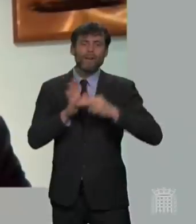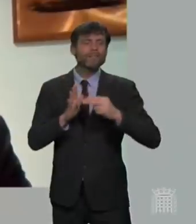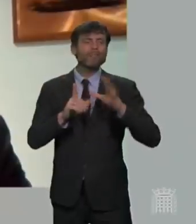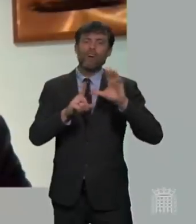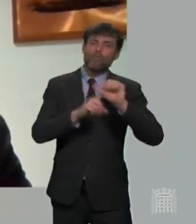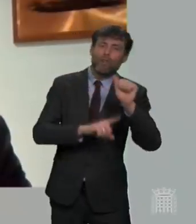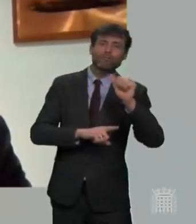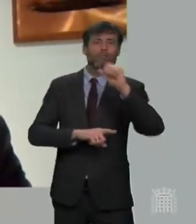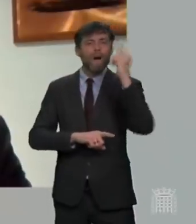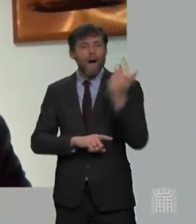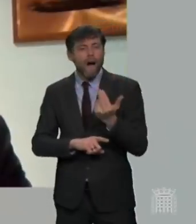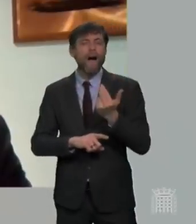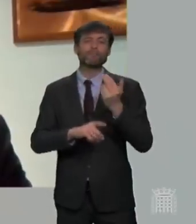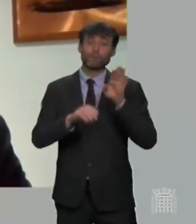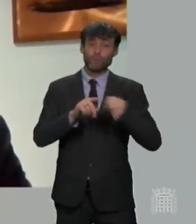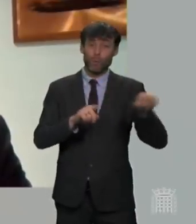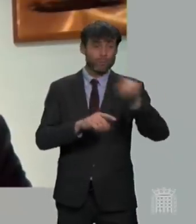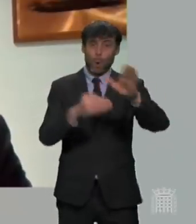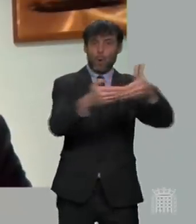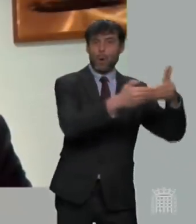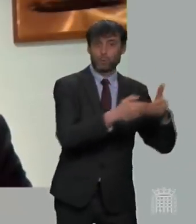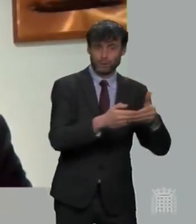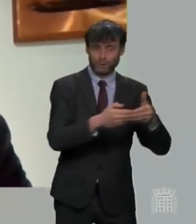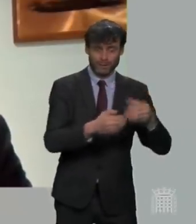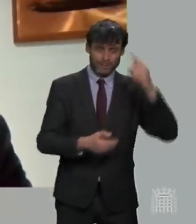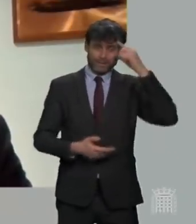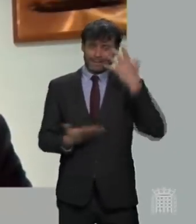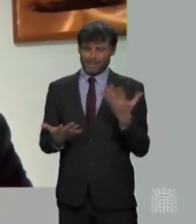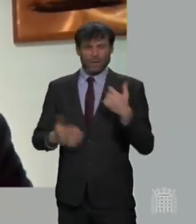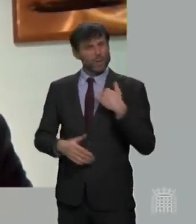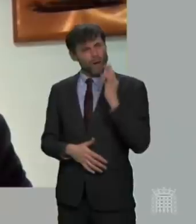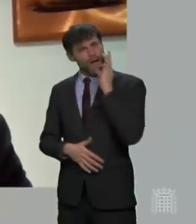are still in need of Government support. Will he consider how we might put those